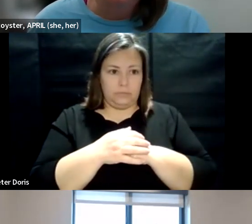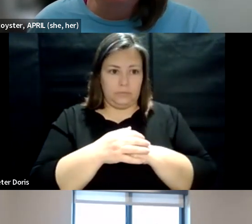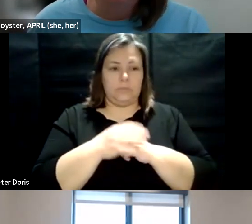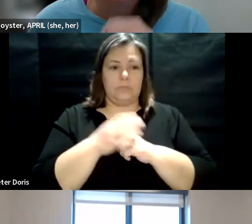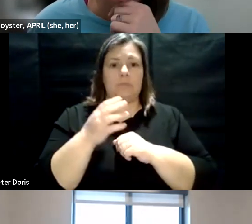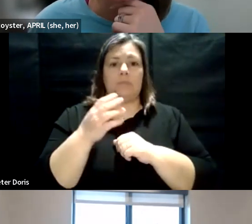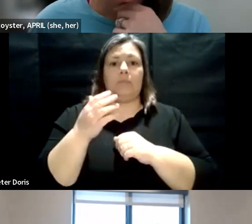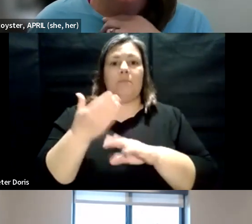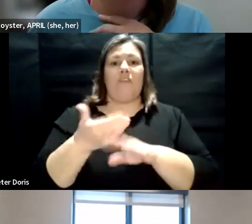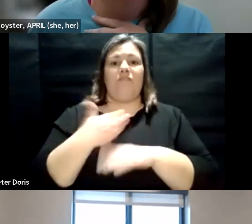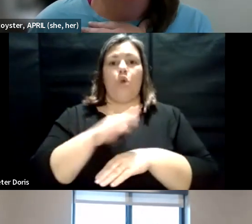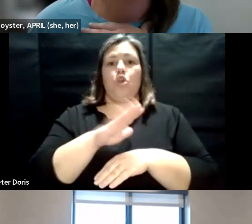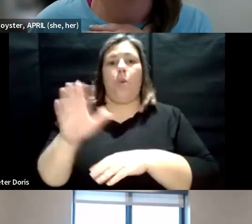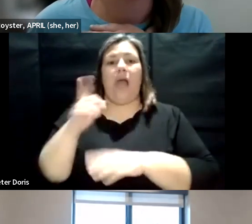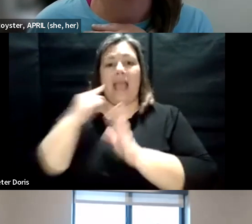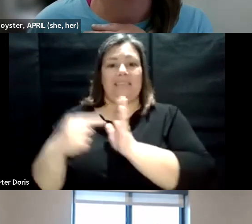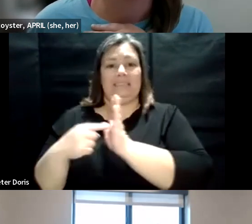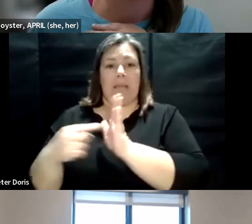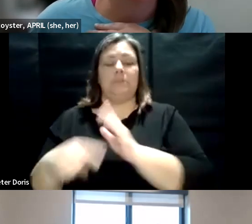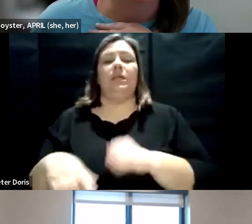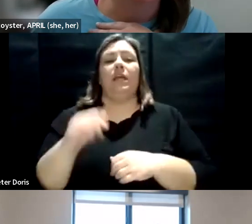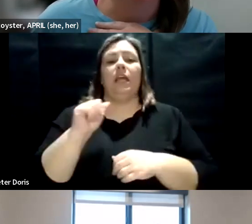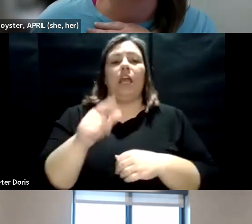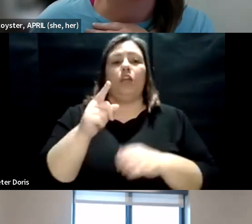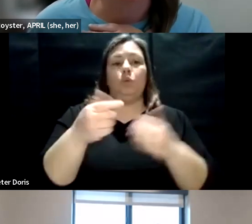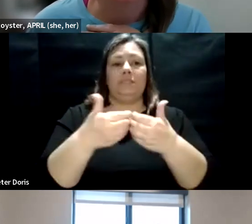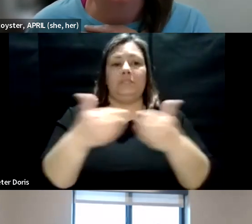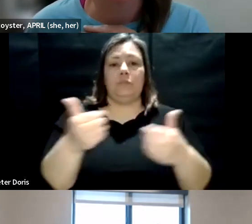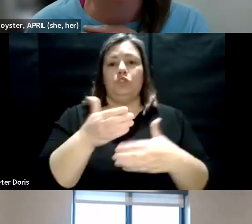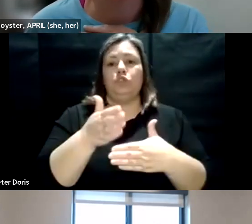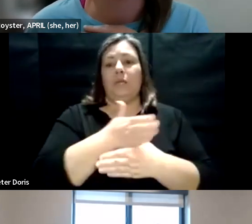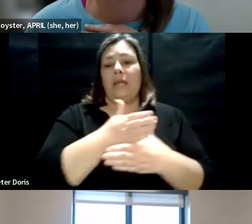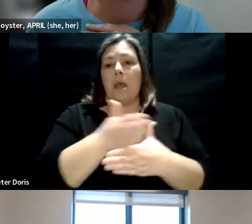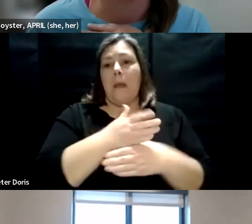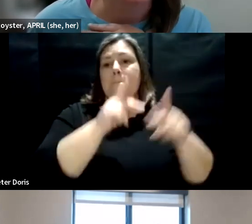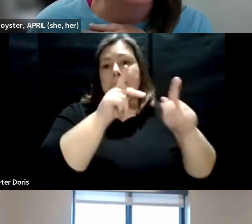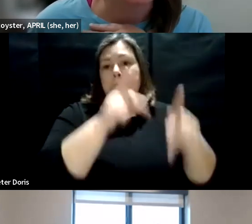And before we move on I know you are gonna jump into your examples. Before we move on I know youal are going to jump into examples. I think this is really important question.